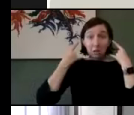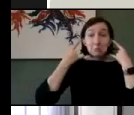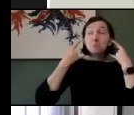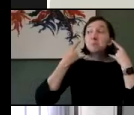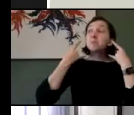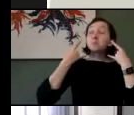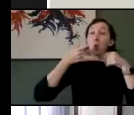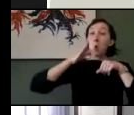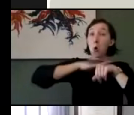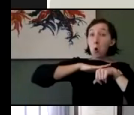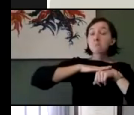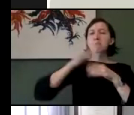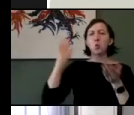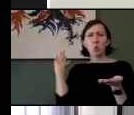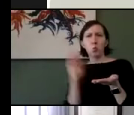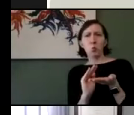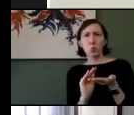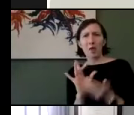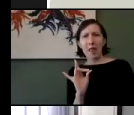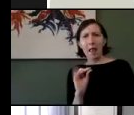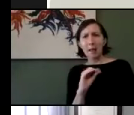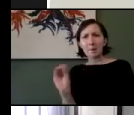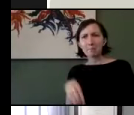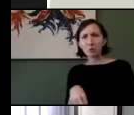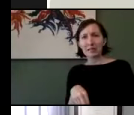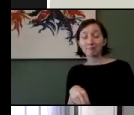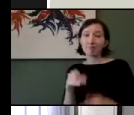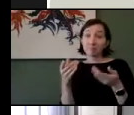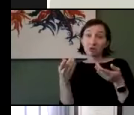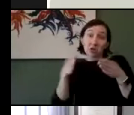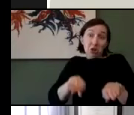by more than 80%. That's a high percentage.